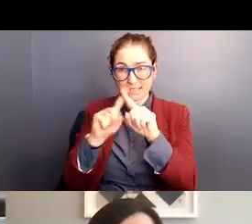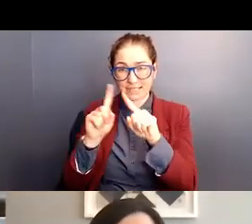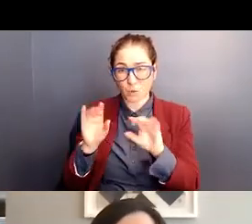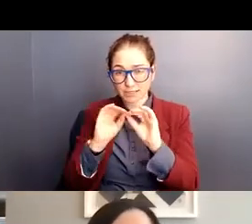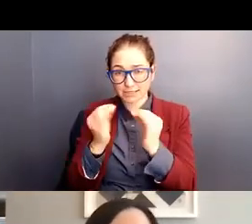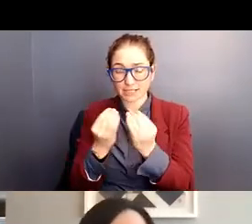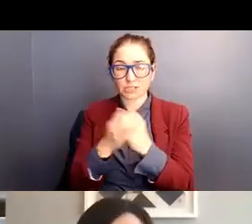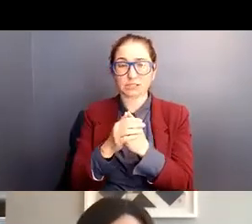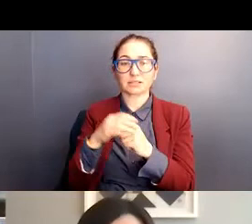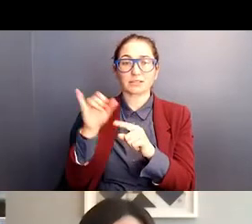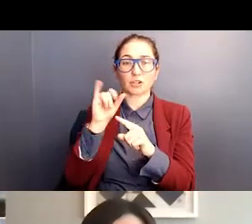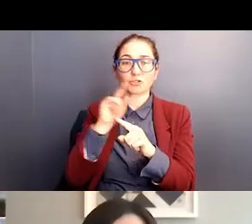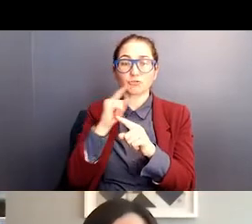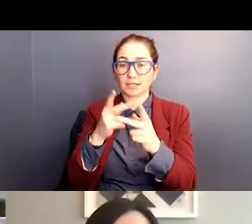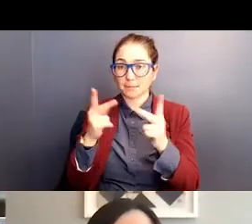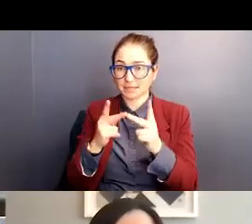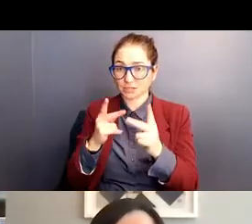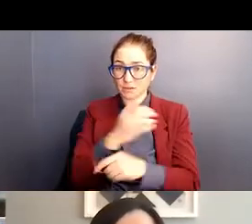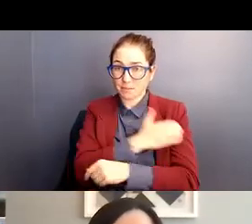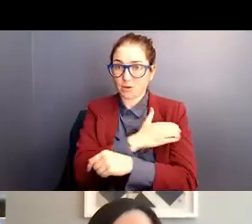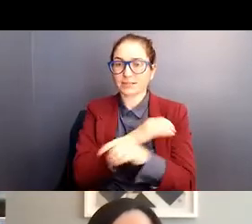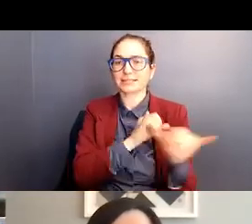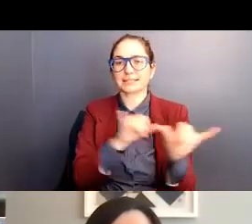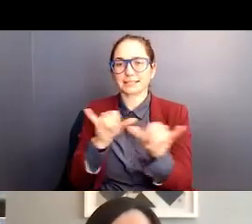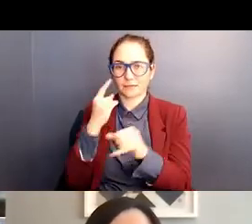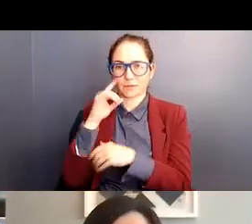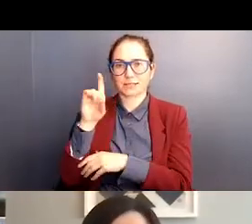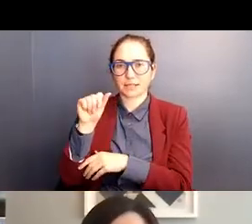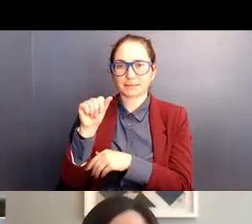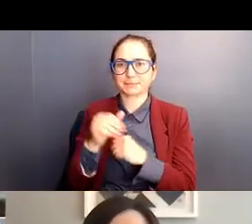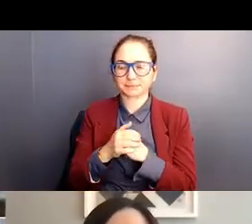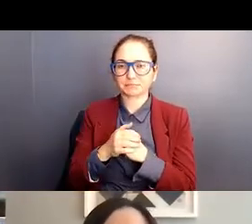of power, same with disability so cool thing about the social